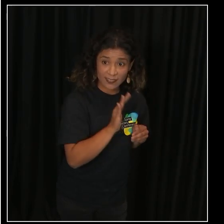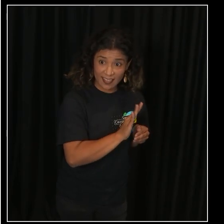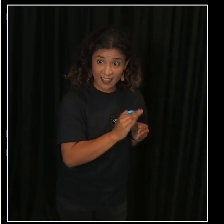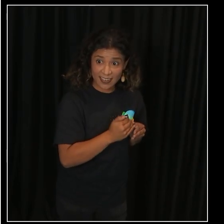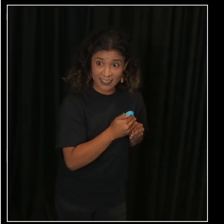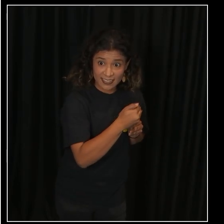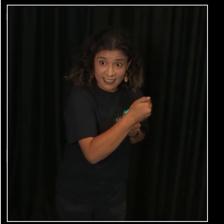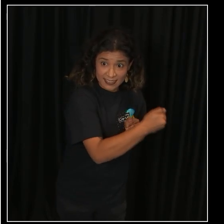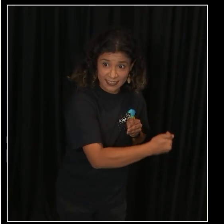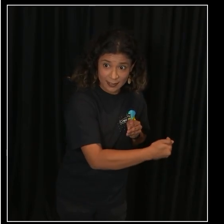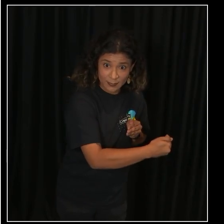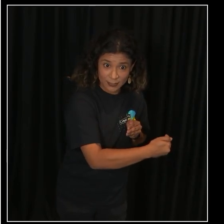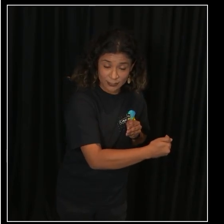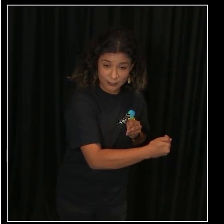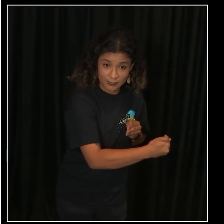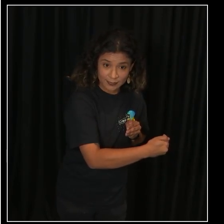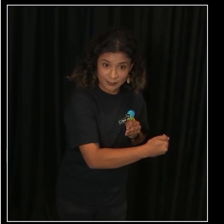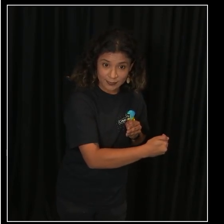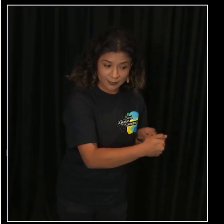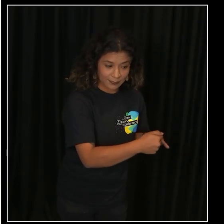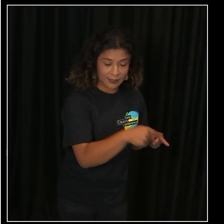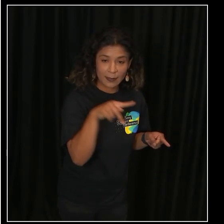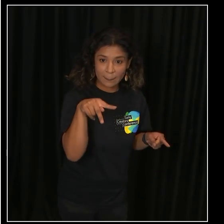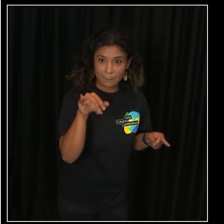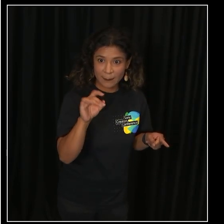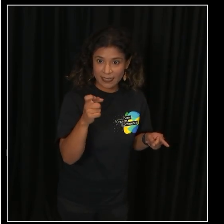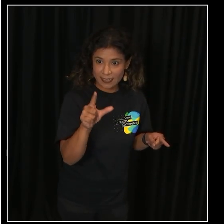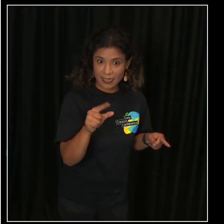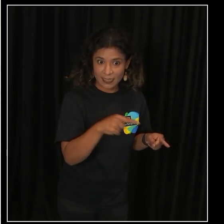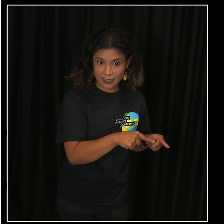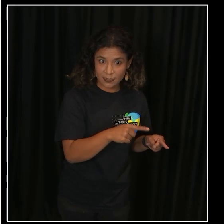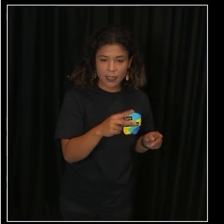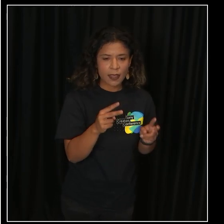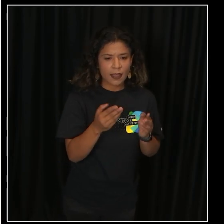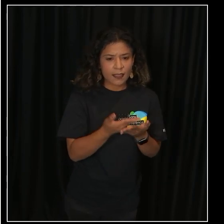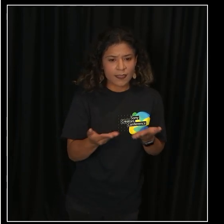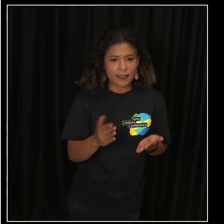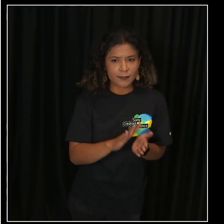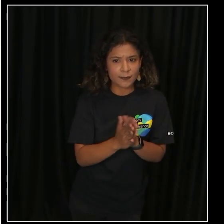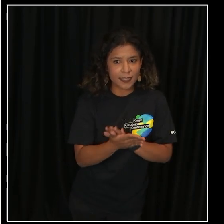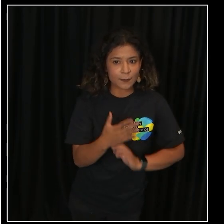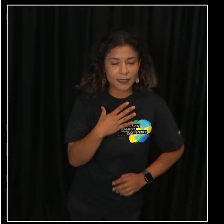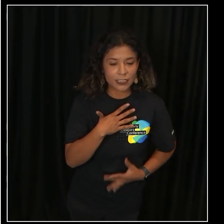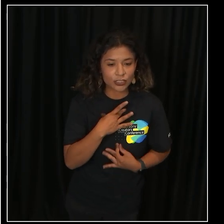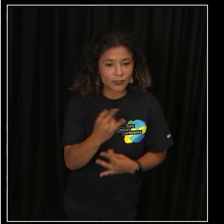I probably should have colored it differently. Things get really interesting when we consider the sky and we compare their two rays.